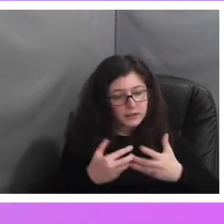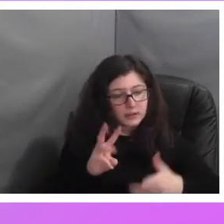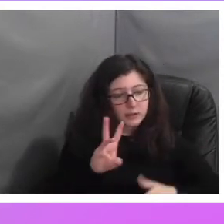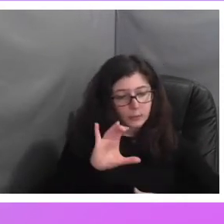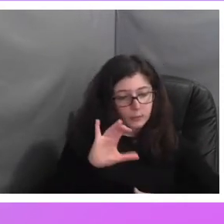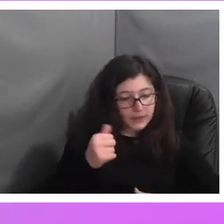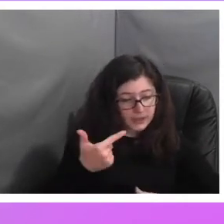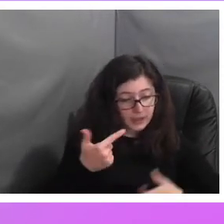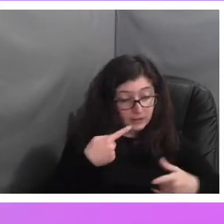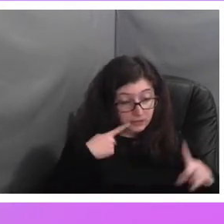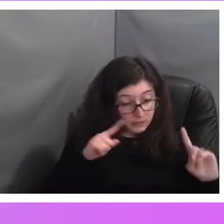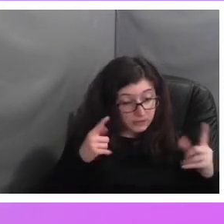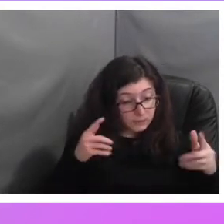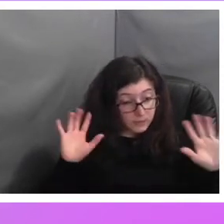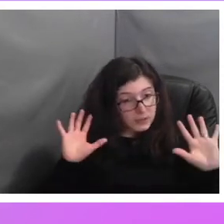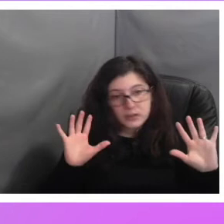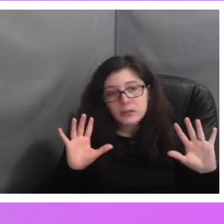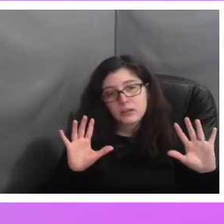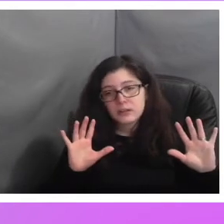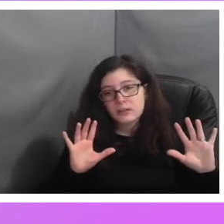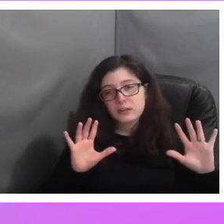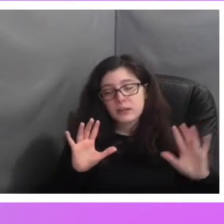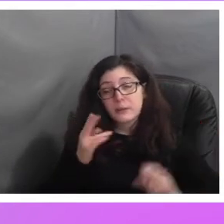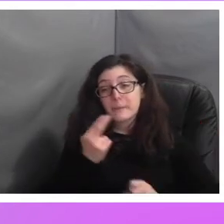People with disabilities who are trying to use your website